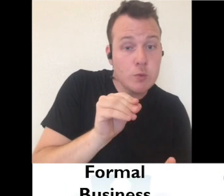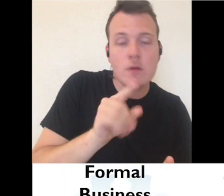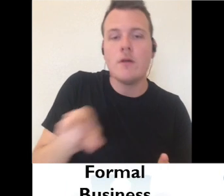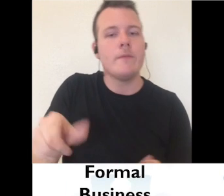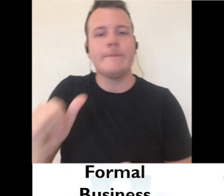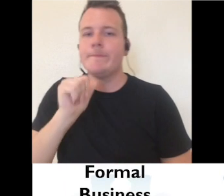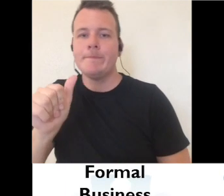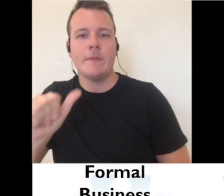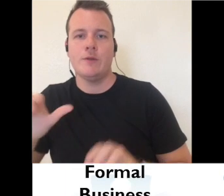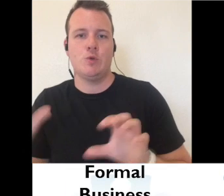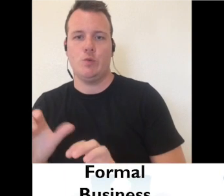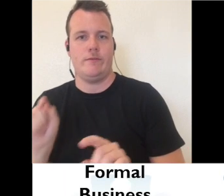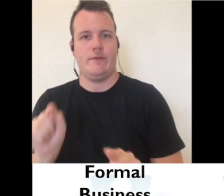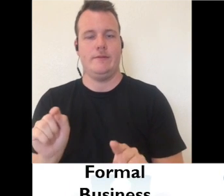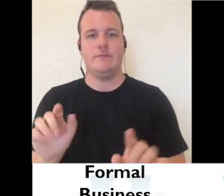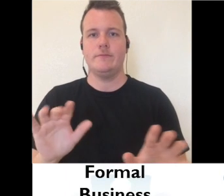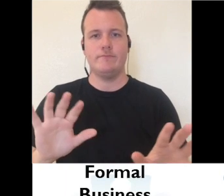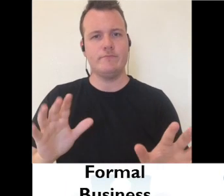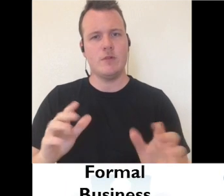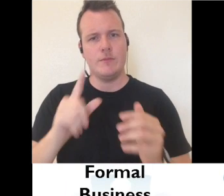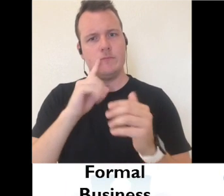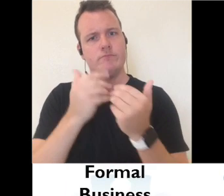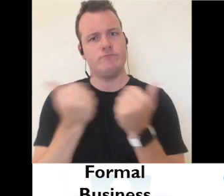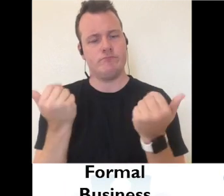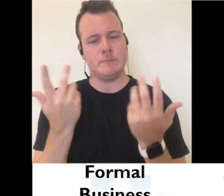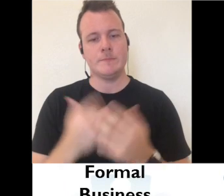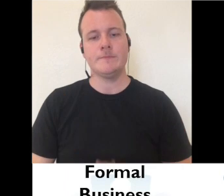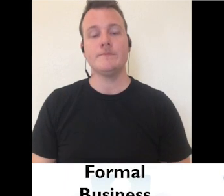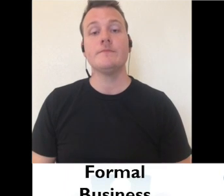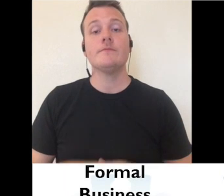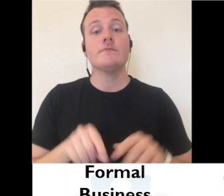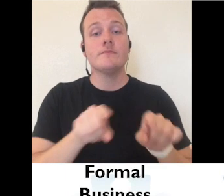that are involved in the practice. It informs people as to the philosophy that